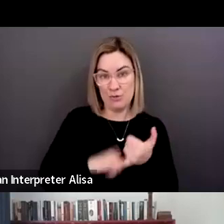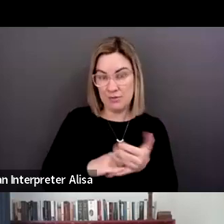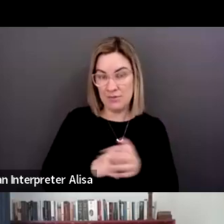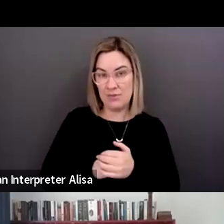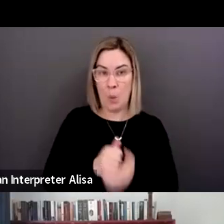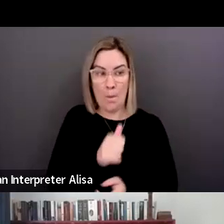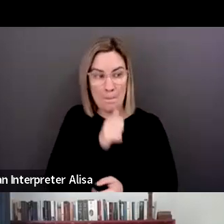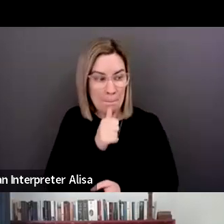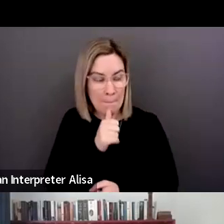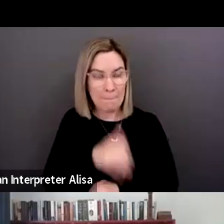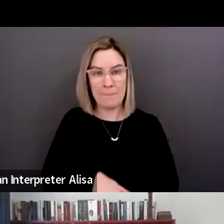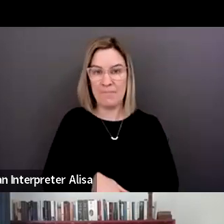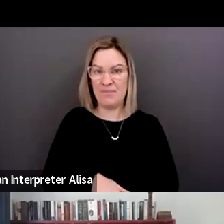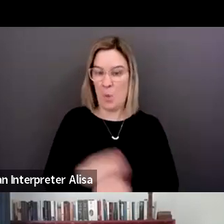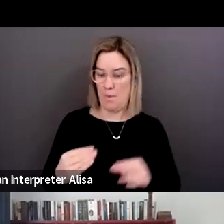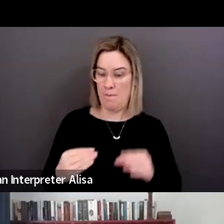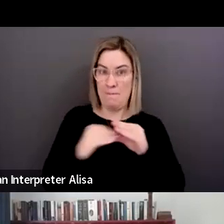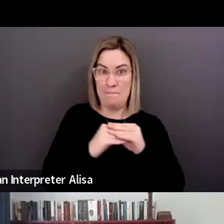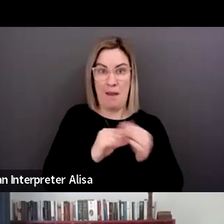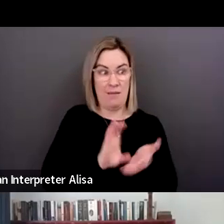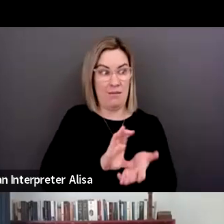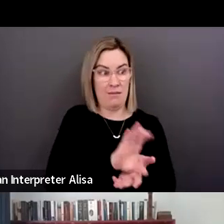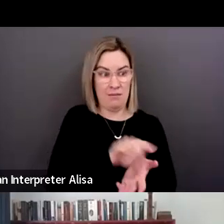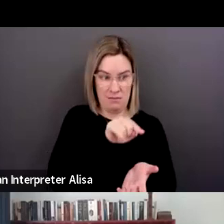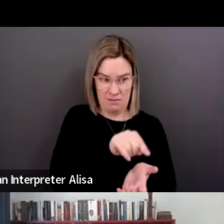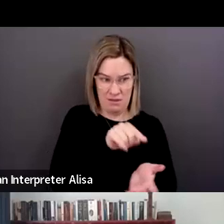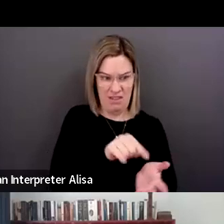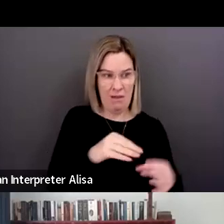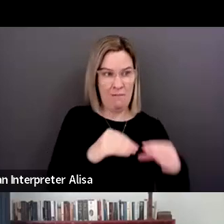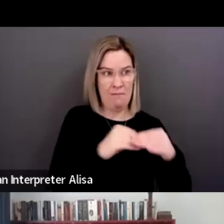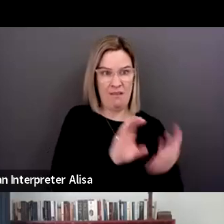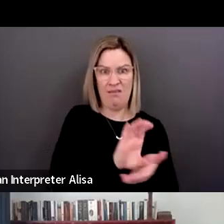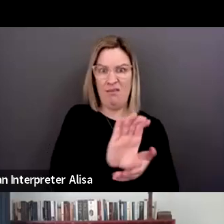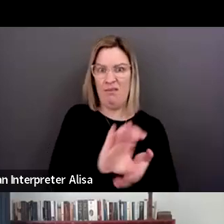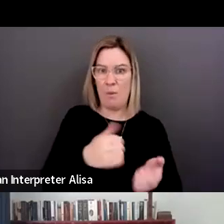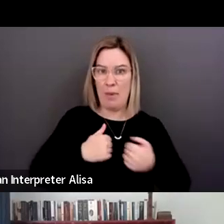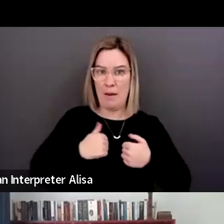unbeknowingly support. And what do those structures support? And a lot of